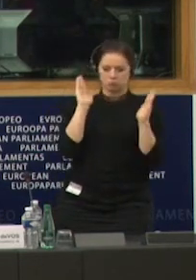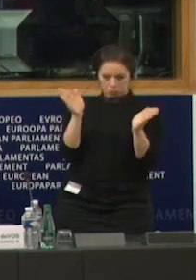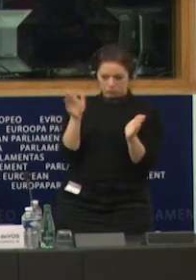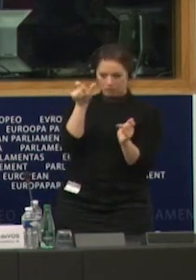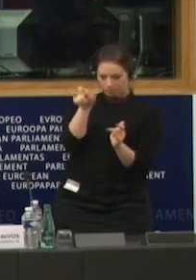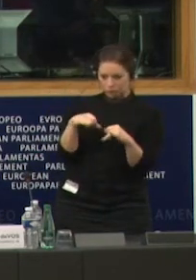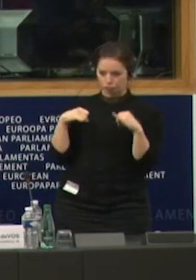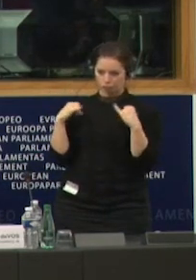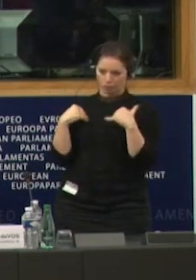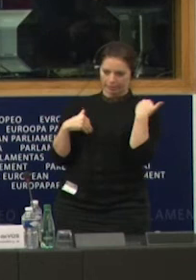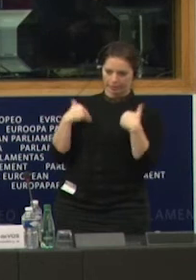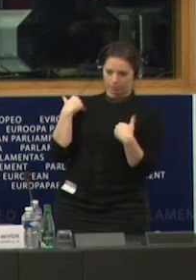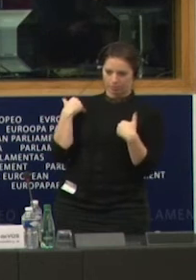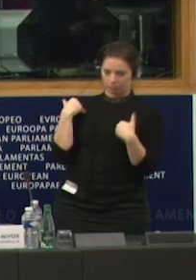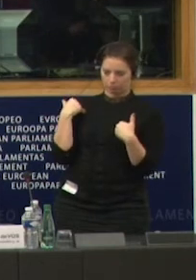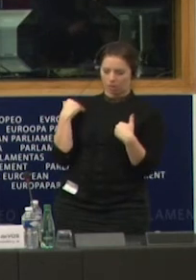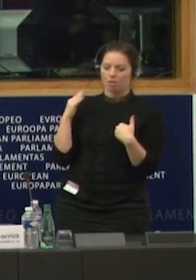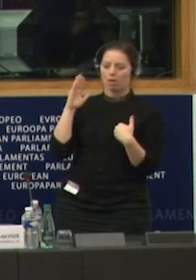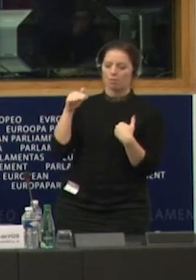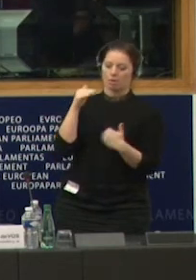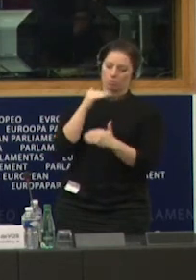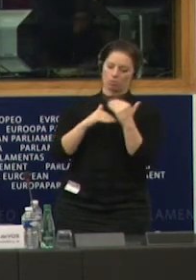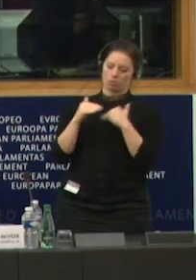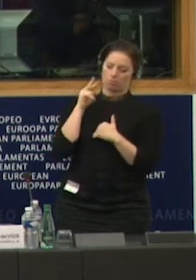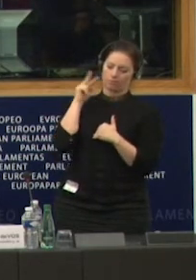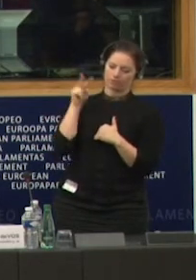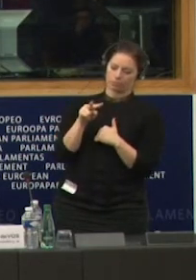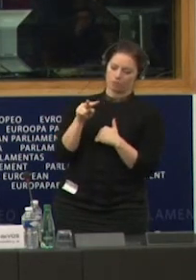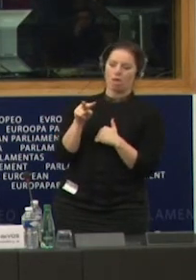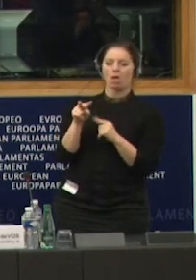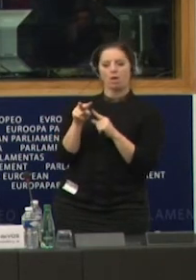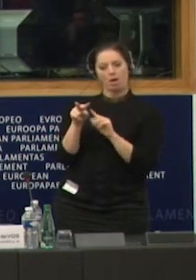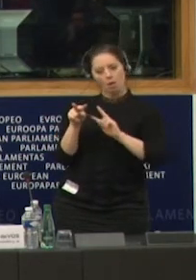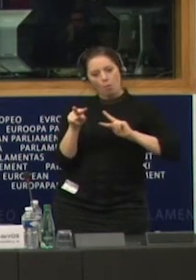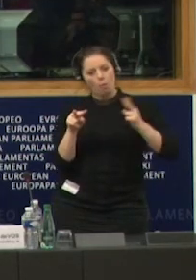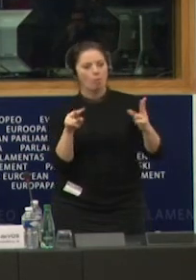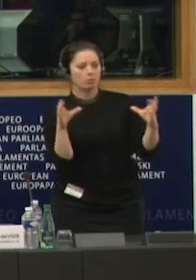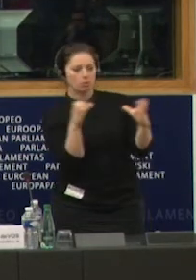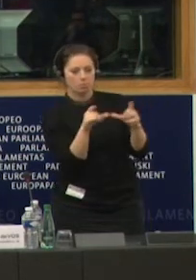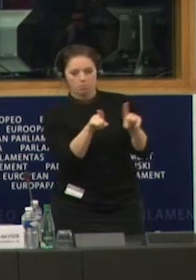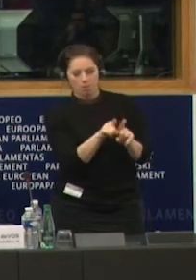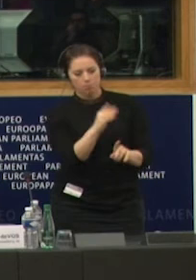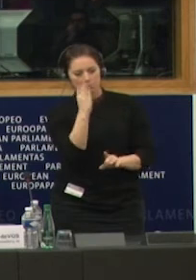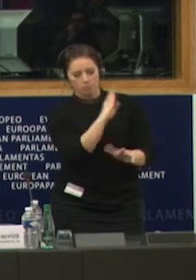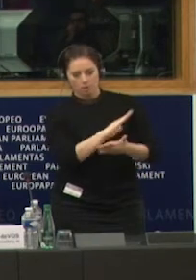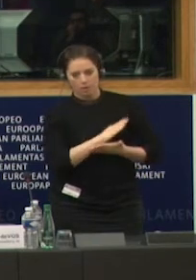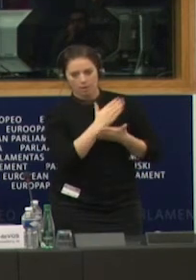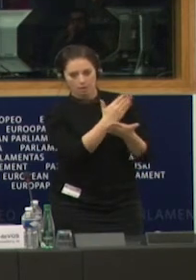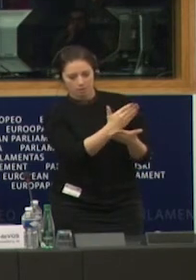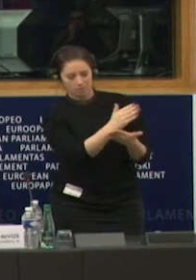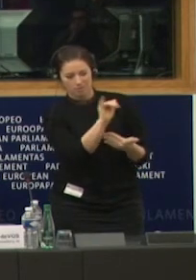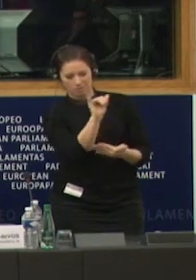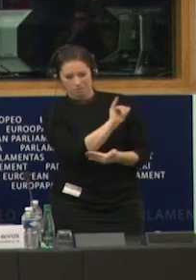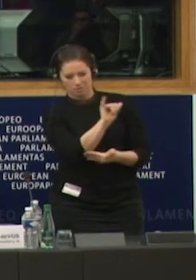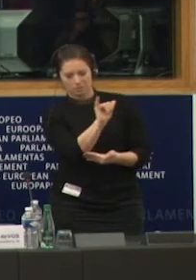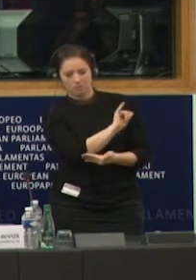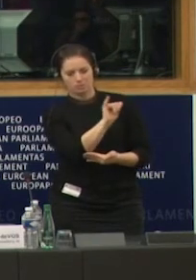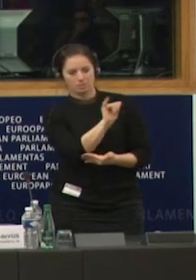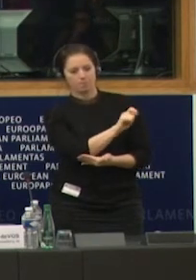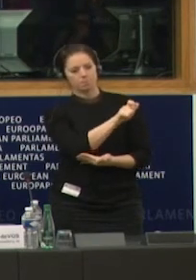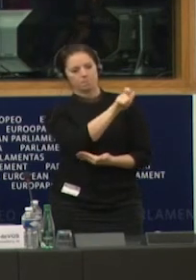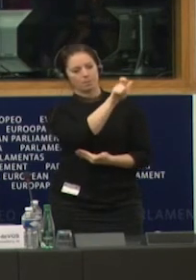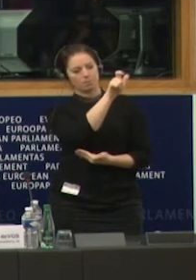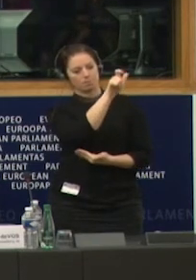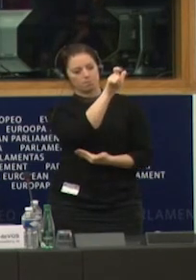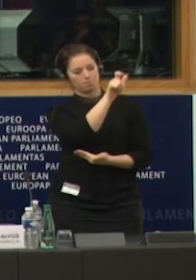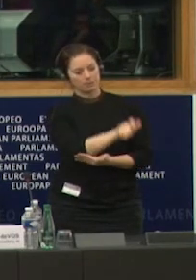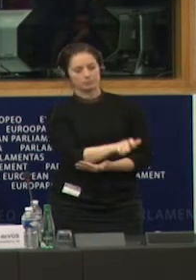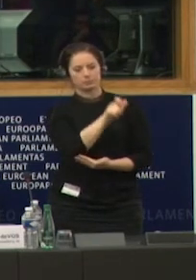The idea of this was to reduce the number of people dropping out of school. It was designed to provide guidance to young people.